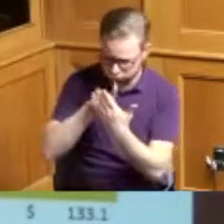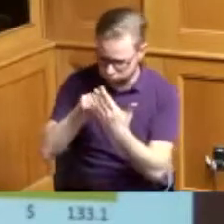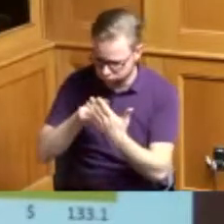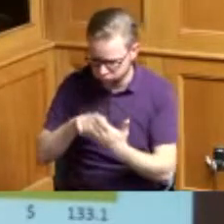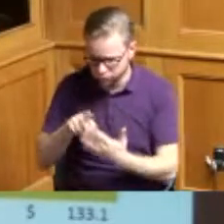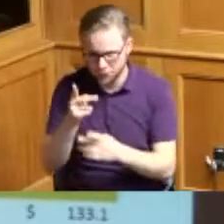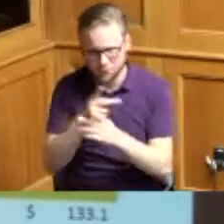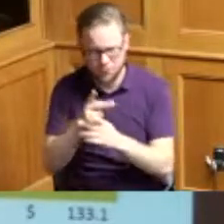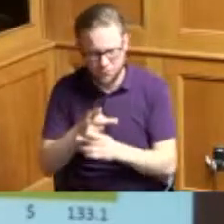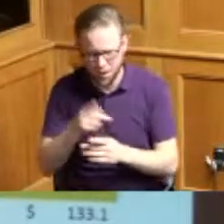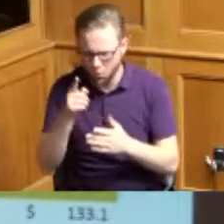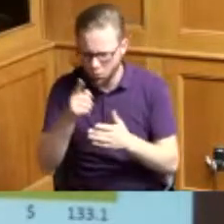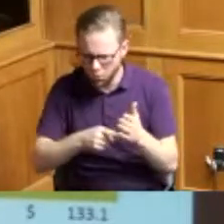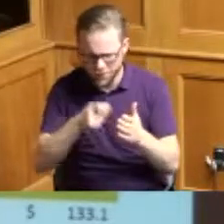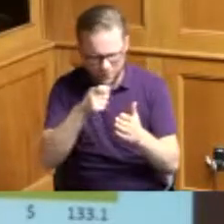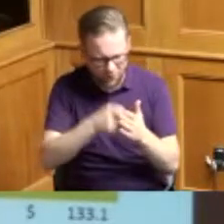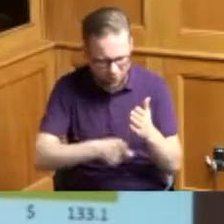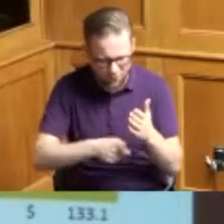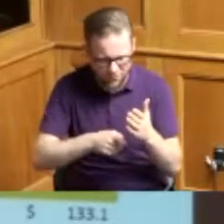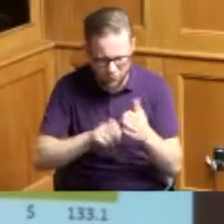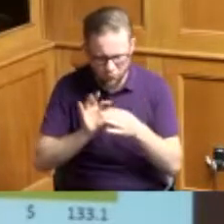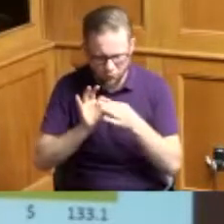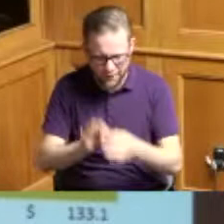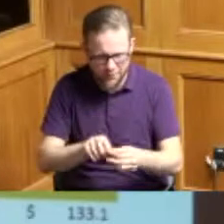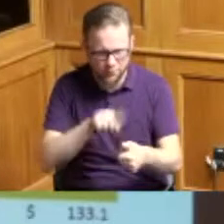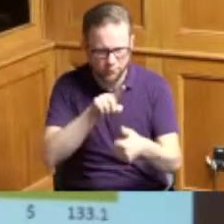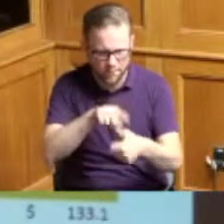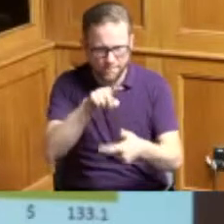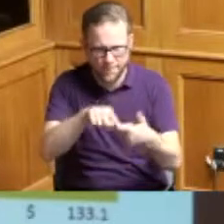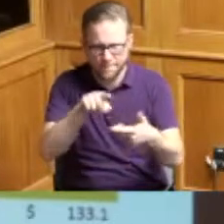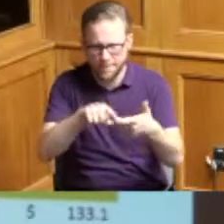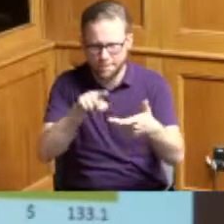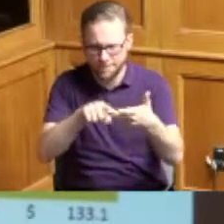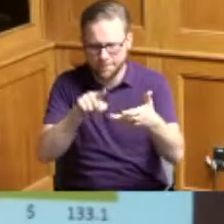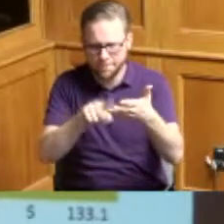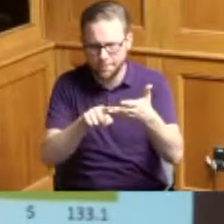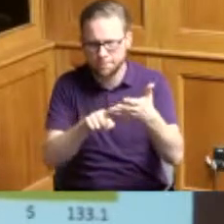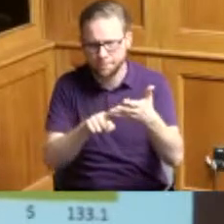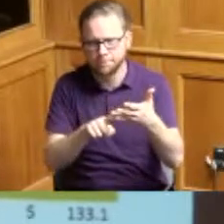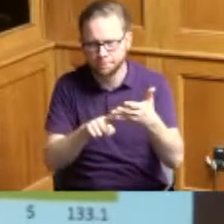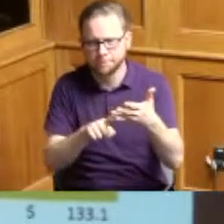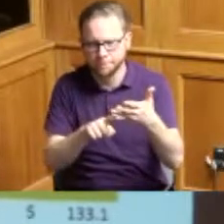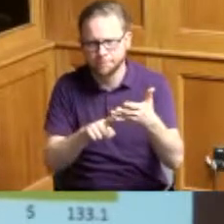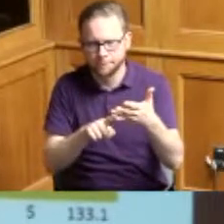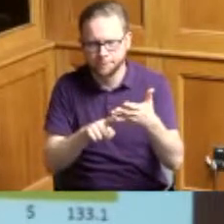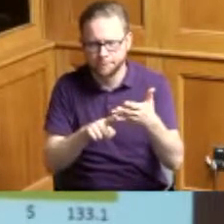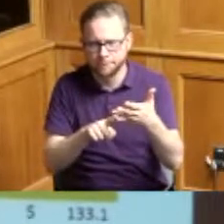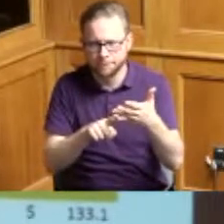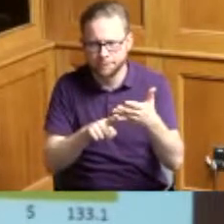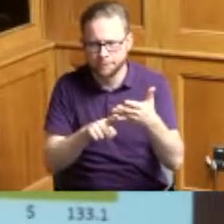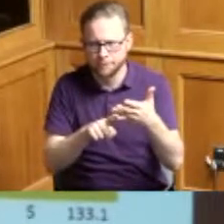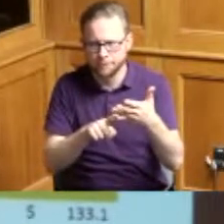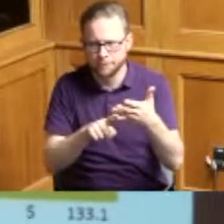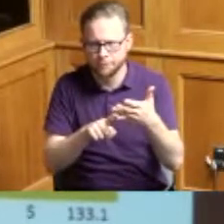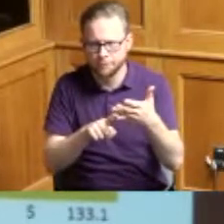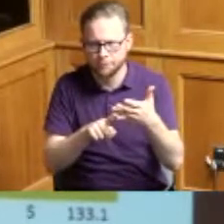cost and we're going to talk a little more about it after Pam explains the total MSD cost